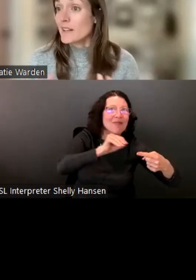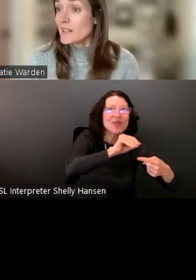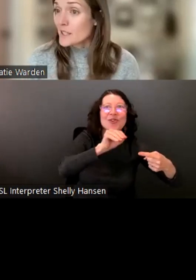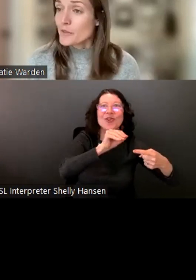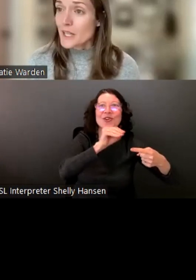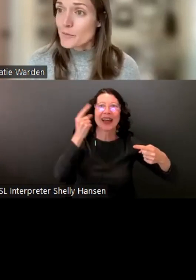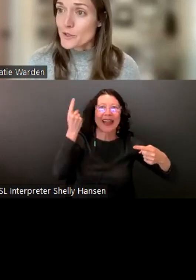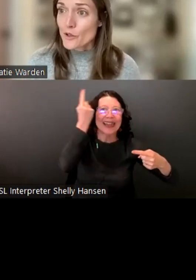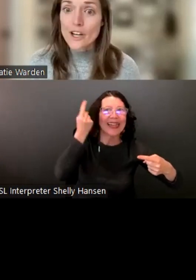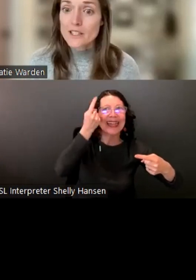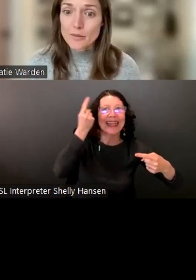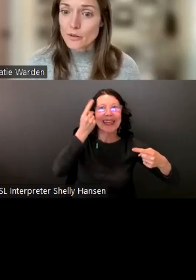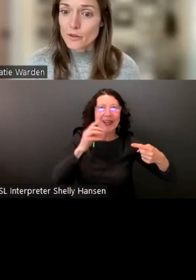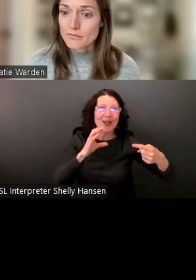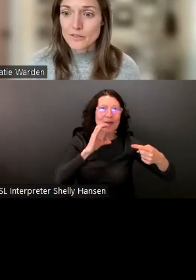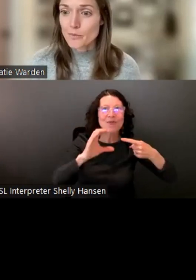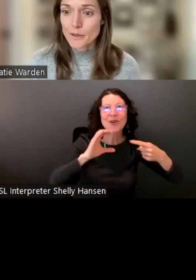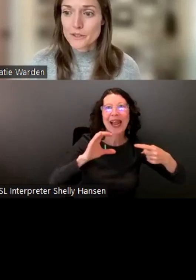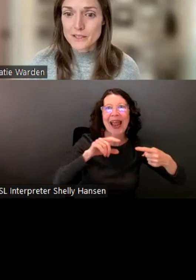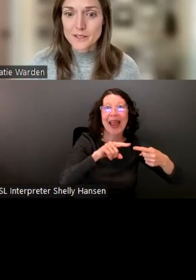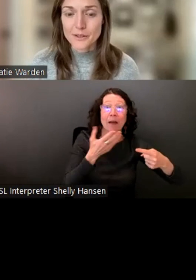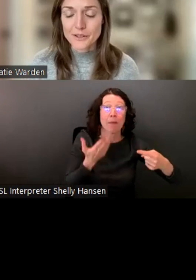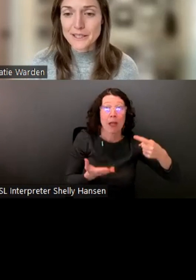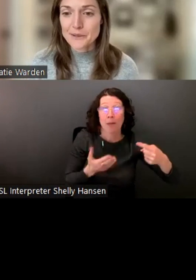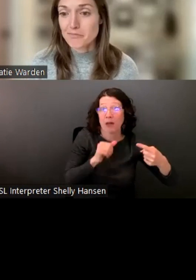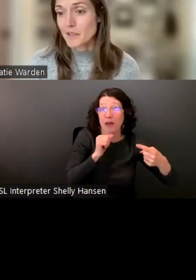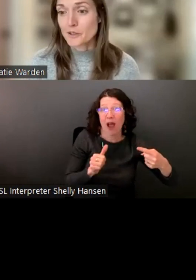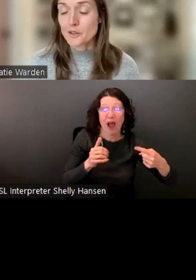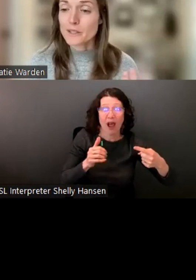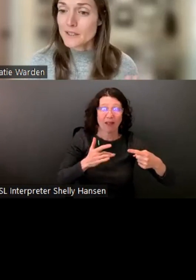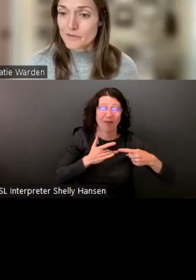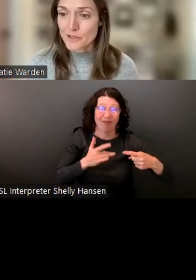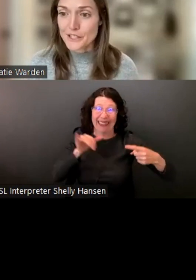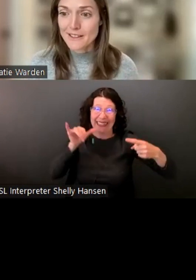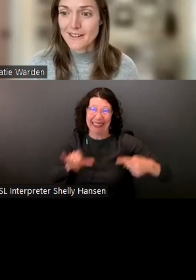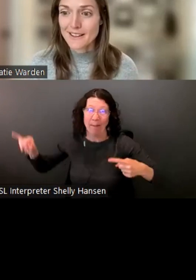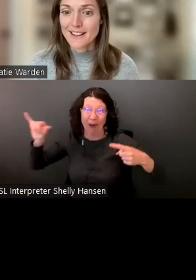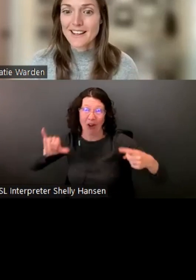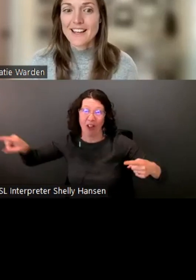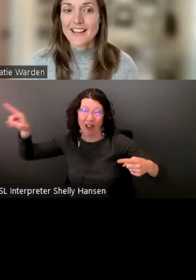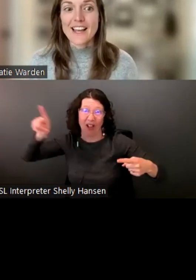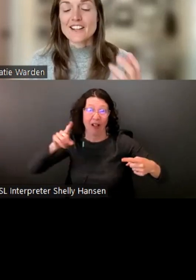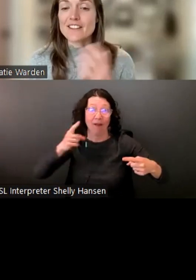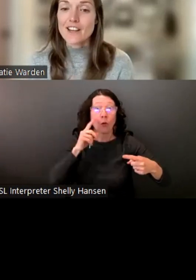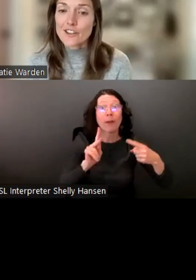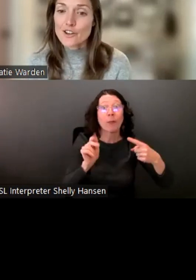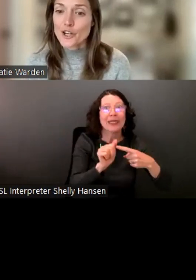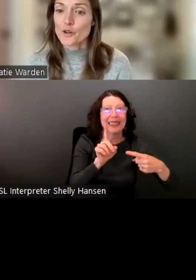and that sometimes are not typical for people with disabilities. A little bit different. And on the other arrow